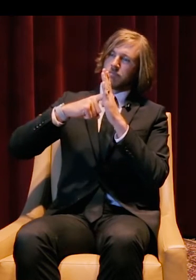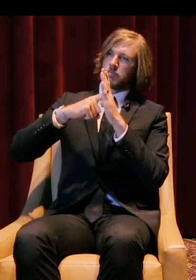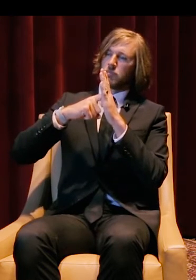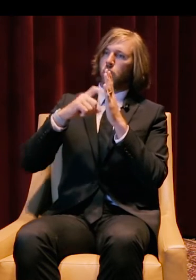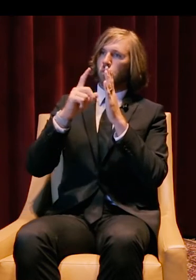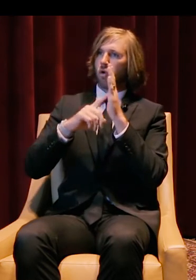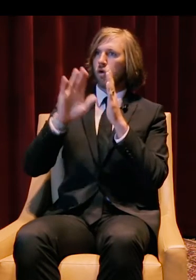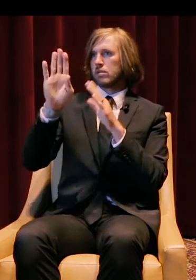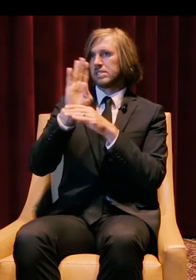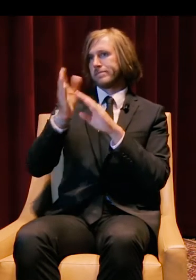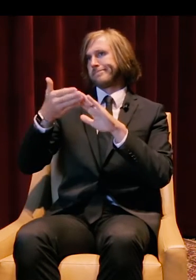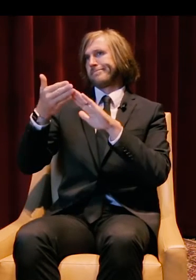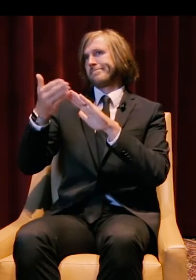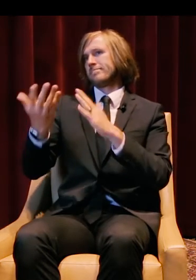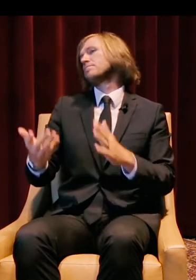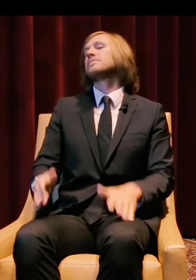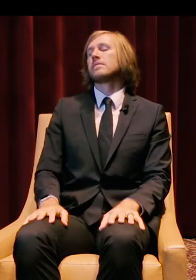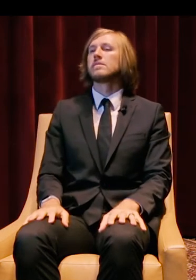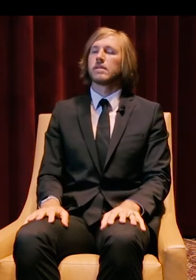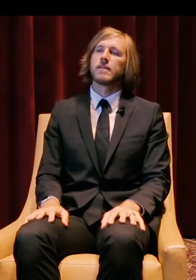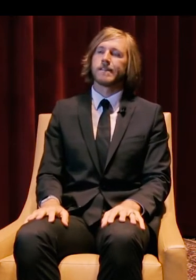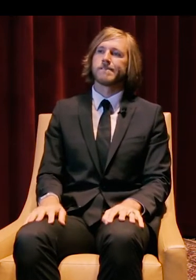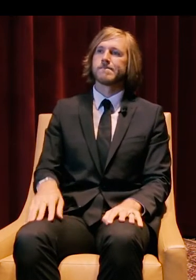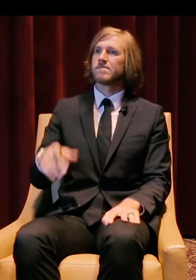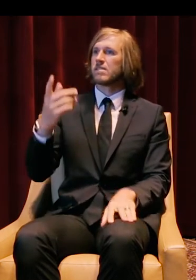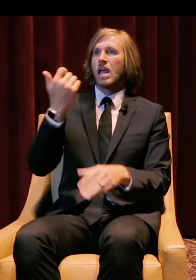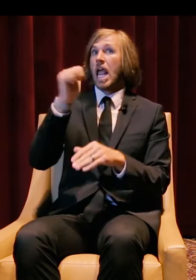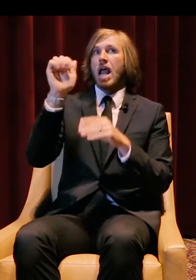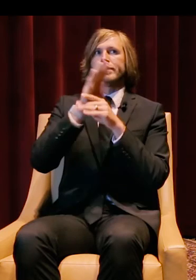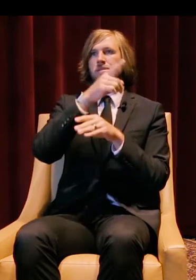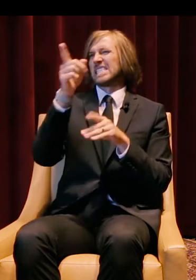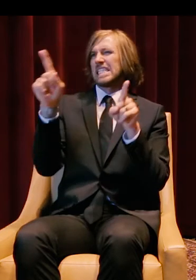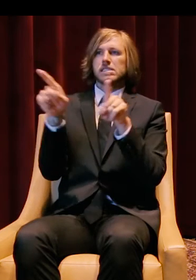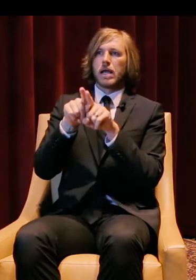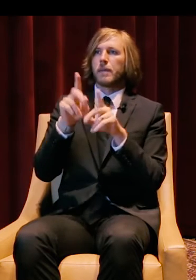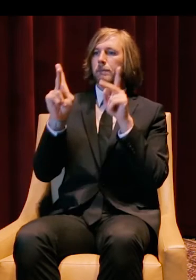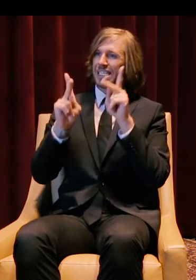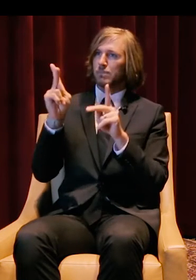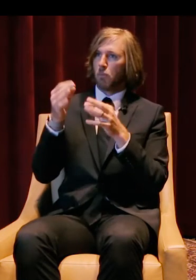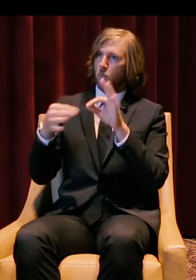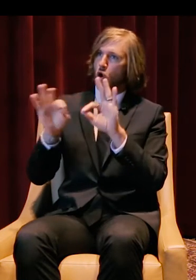what makes your business work. It's all any business, really, is the people that work there.